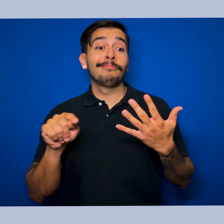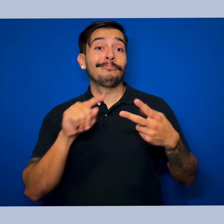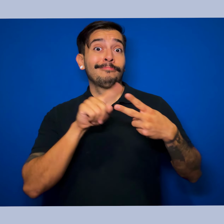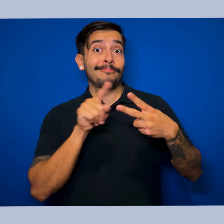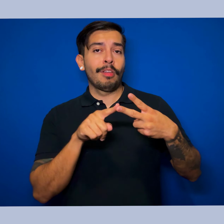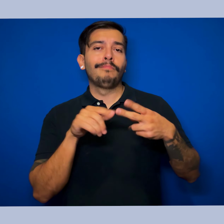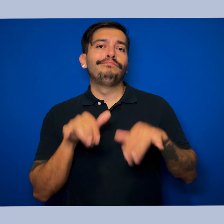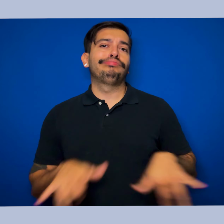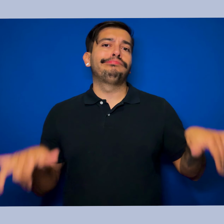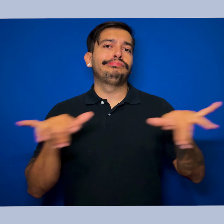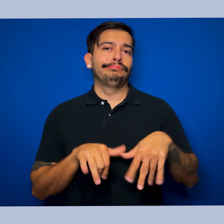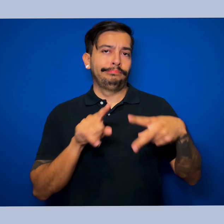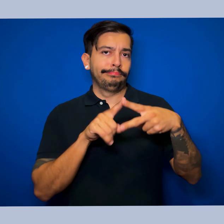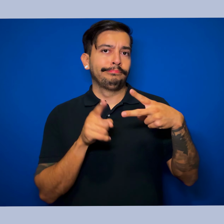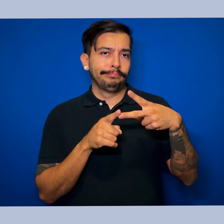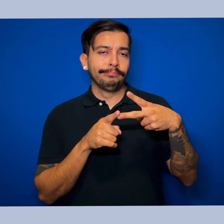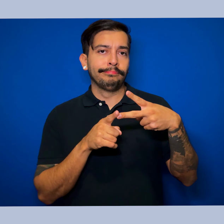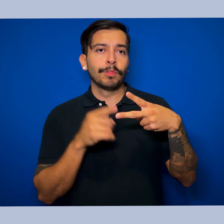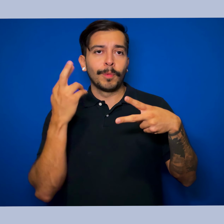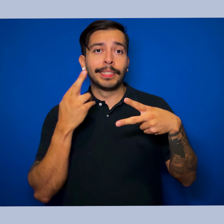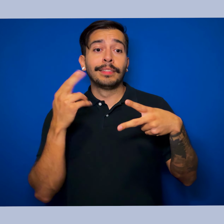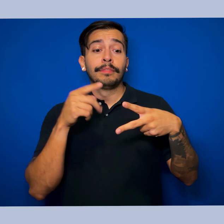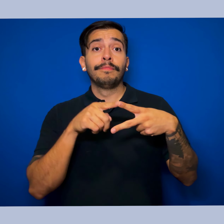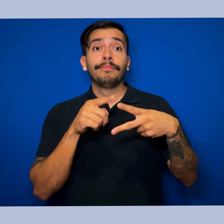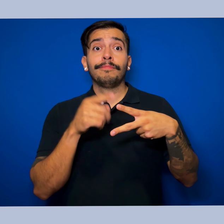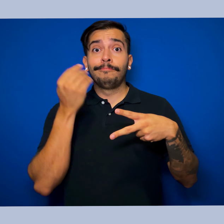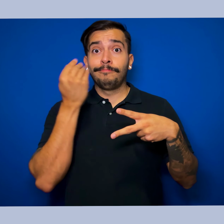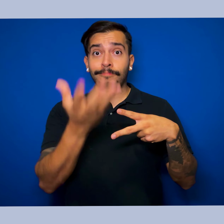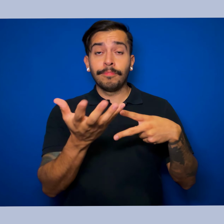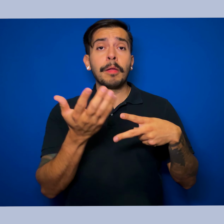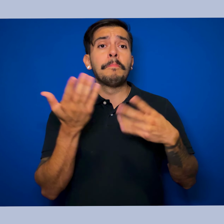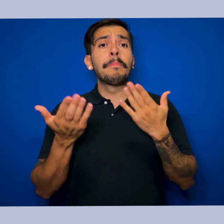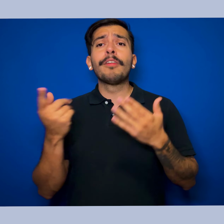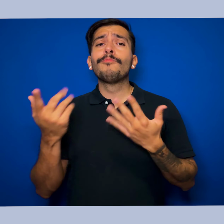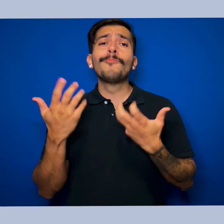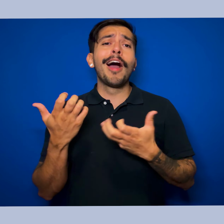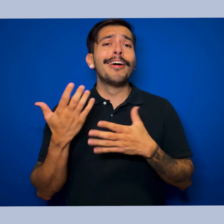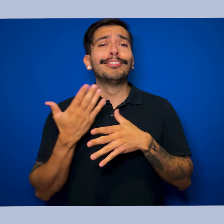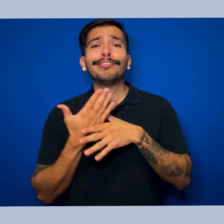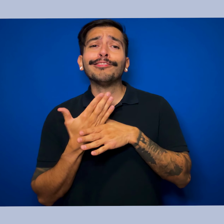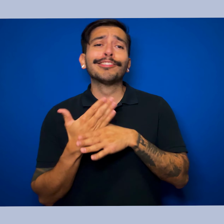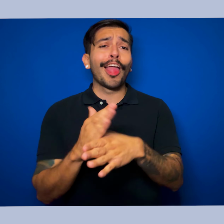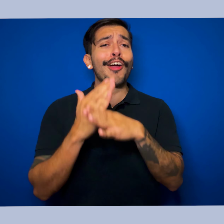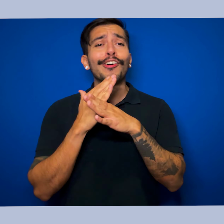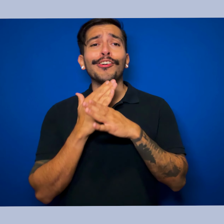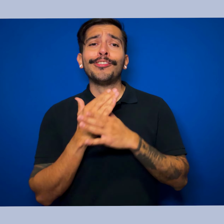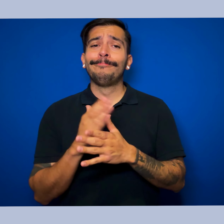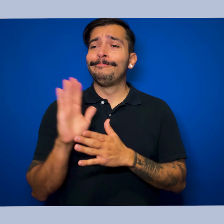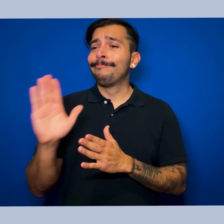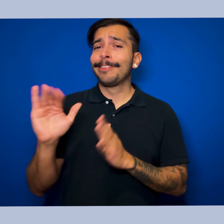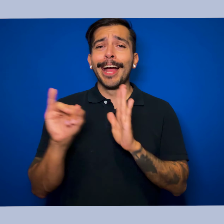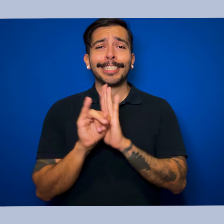Two of the most common are: one, they just want you to know. An employee might want to share